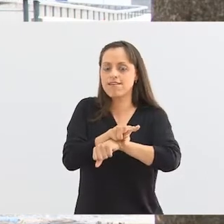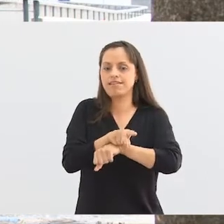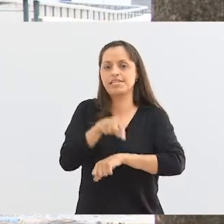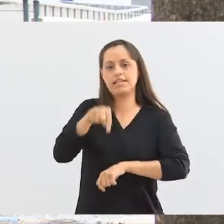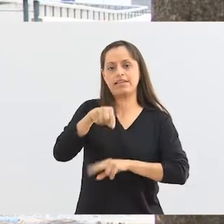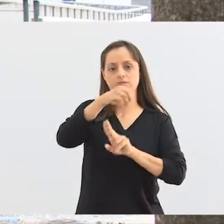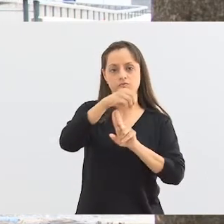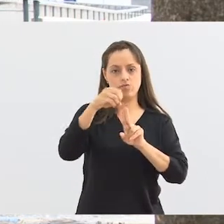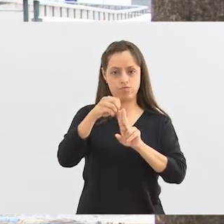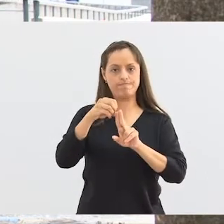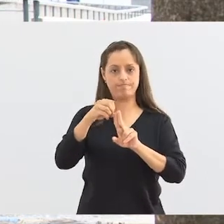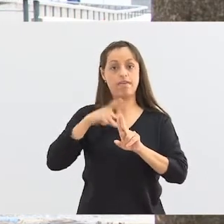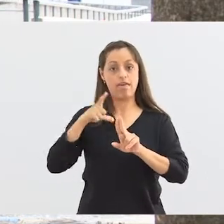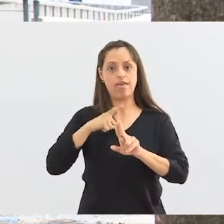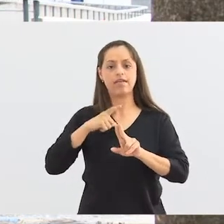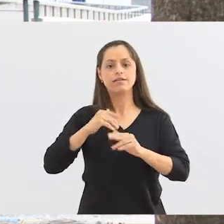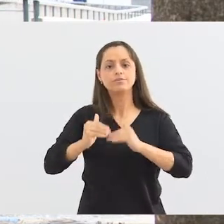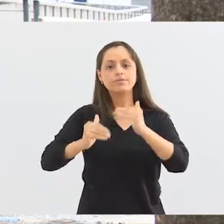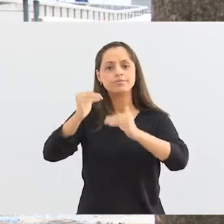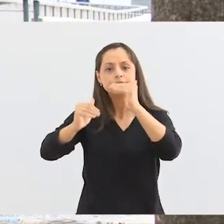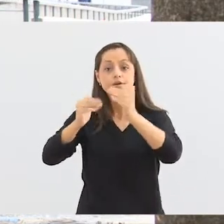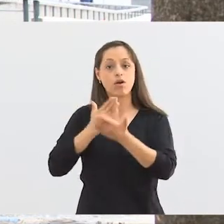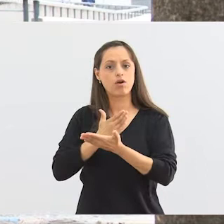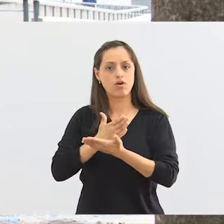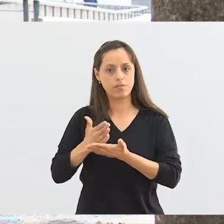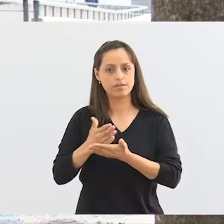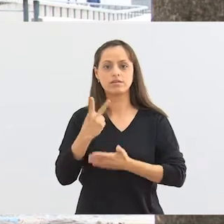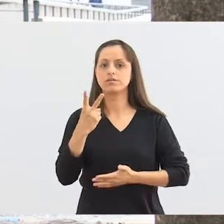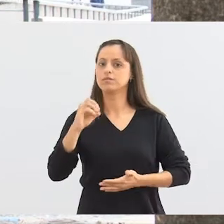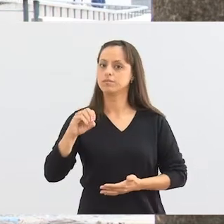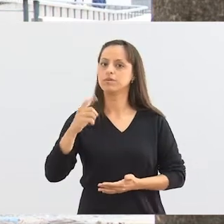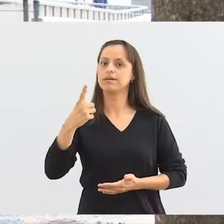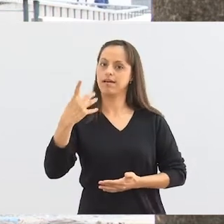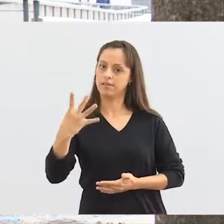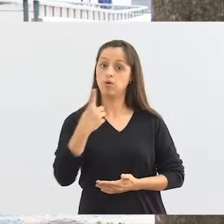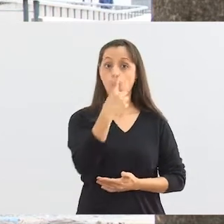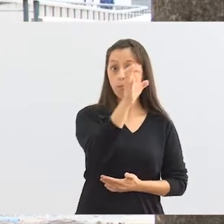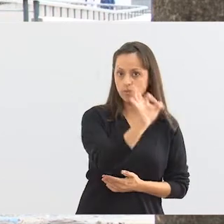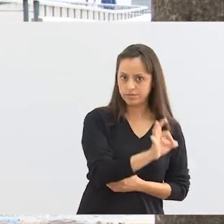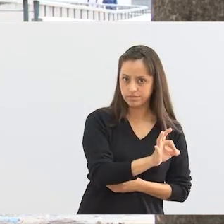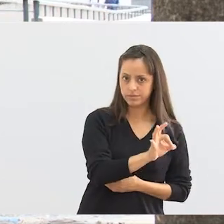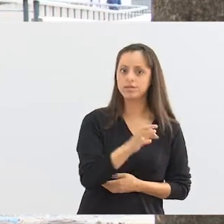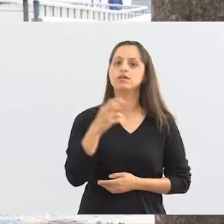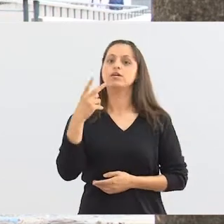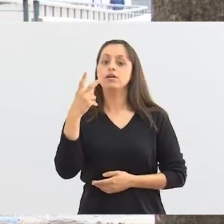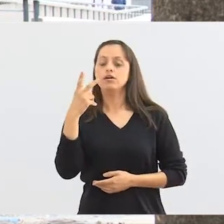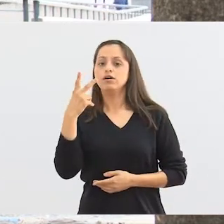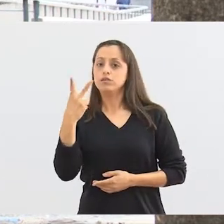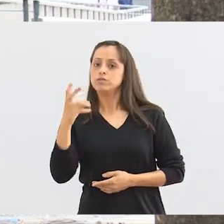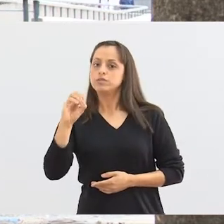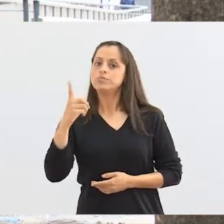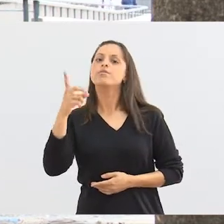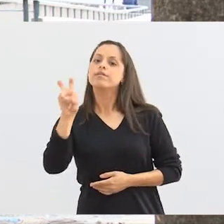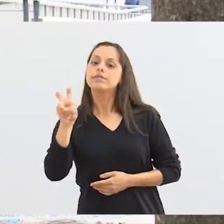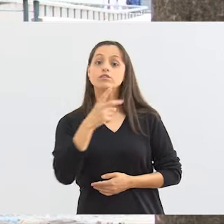And this is when a discussion regarding the construction of an affirmative policy